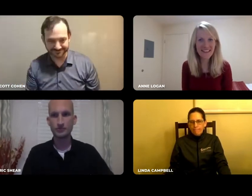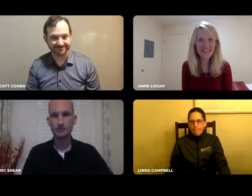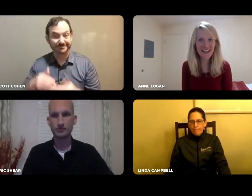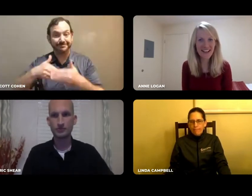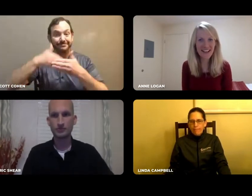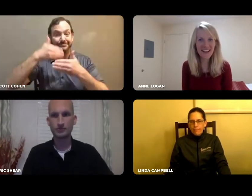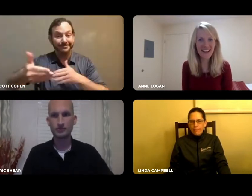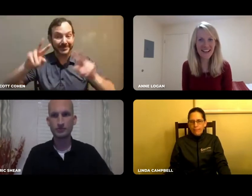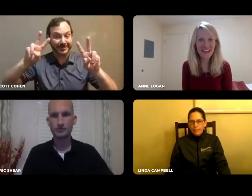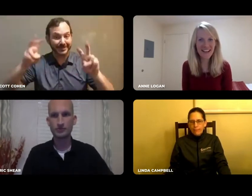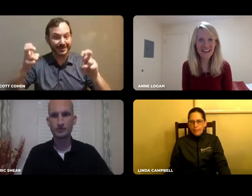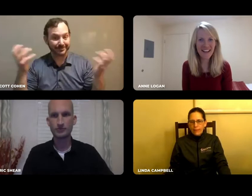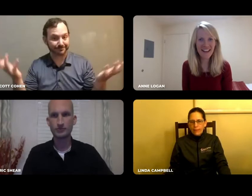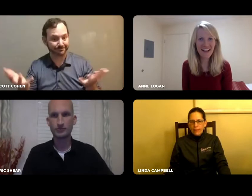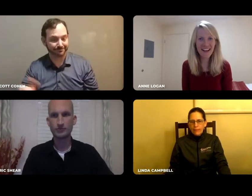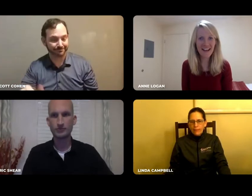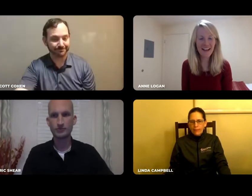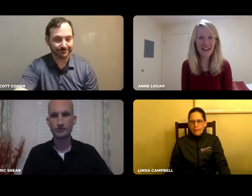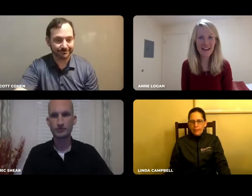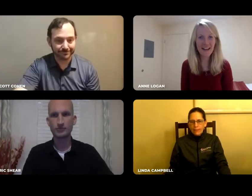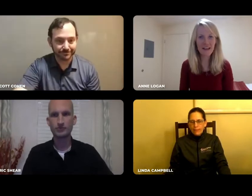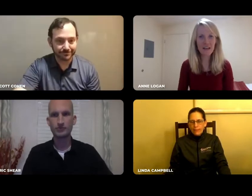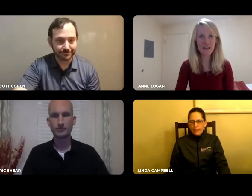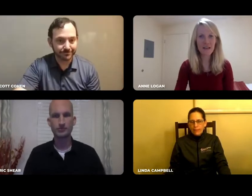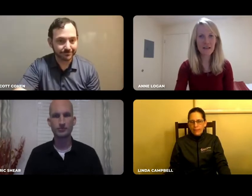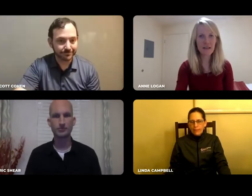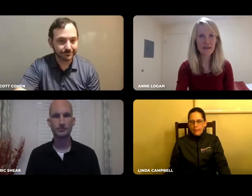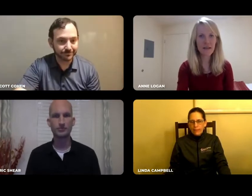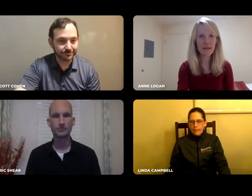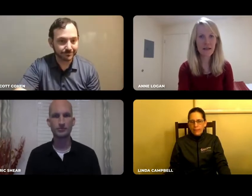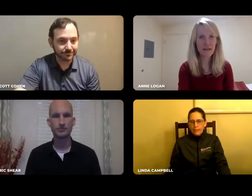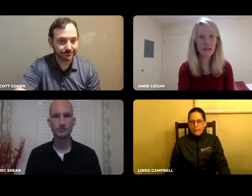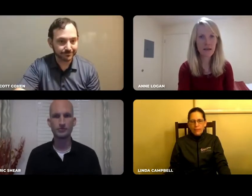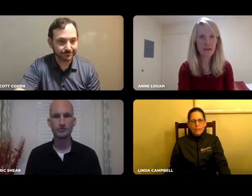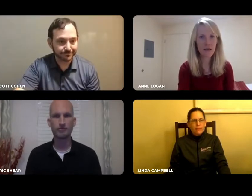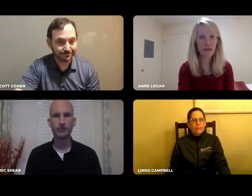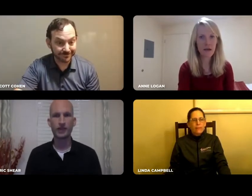we're speaking with tonight. Moving on to the next topic now